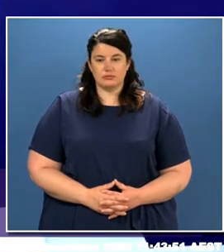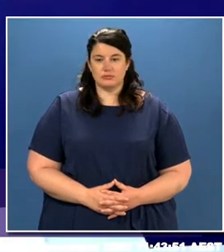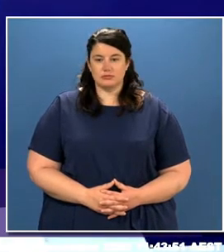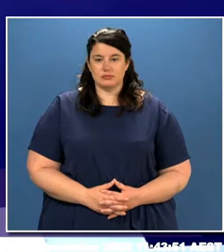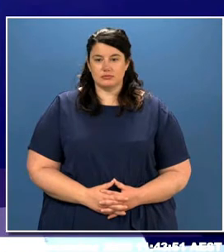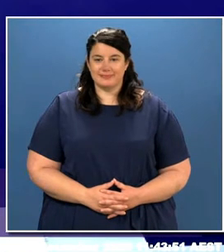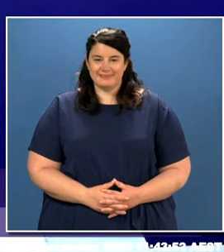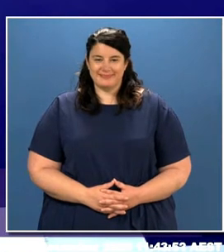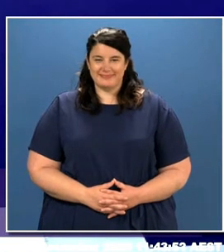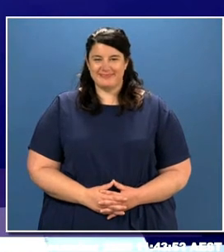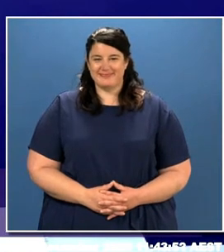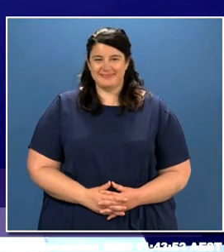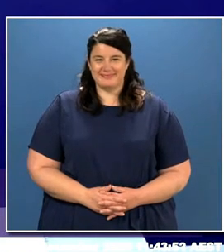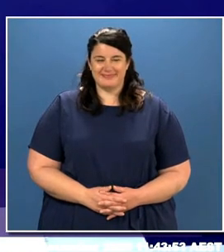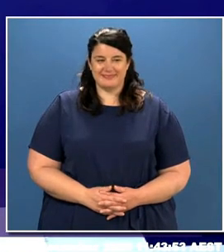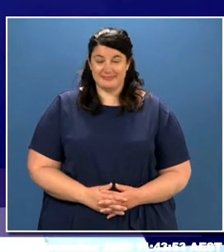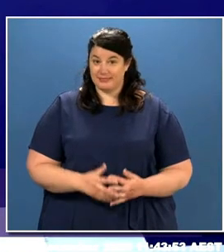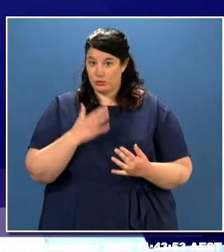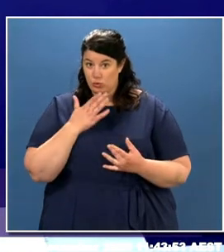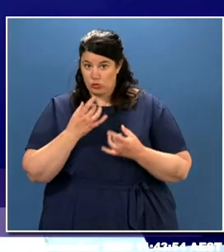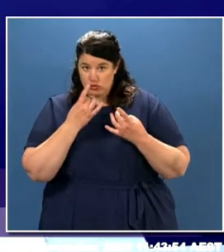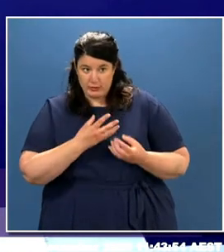You let me know when you're ready.